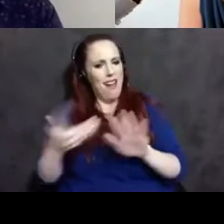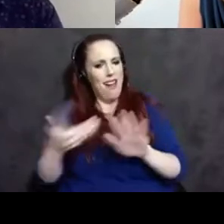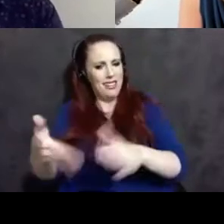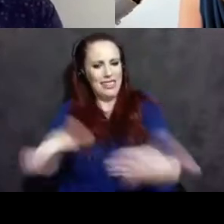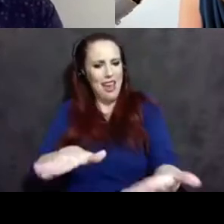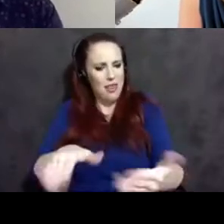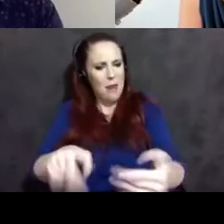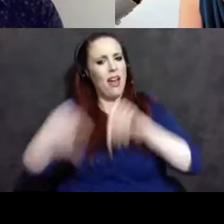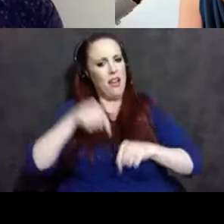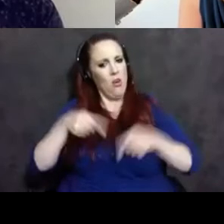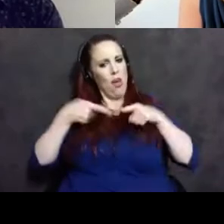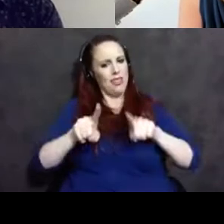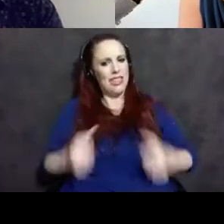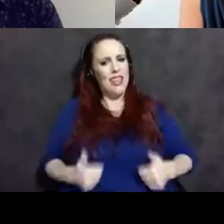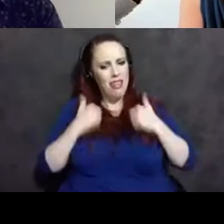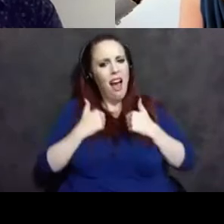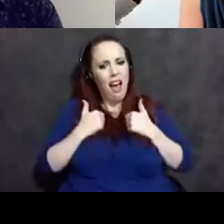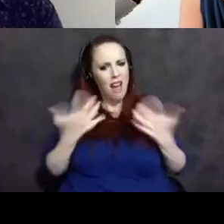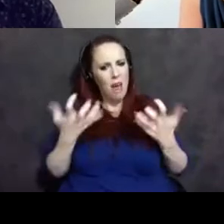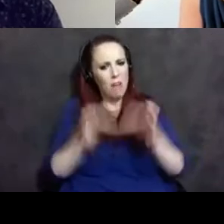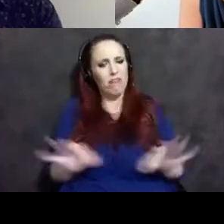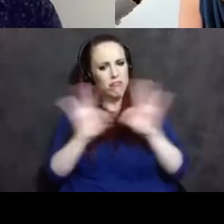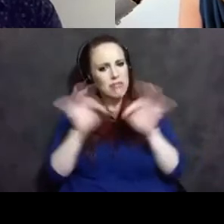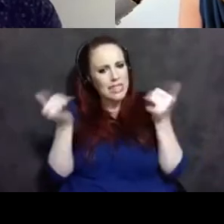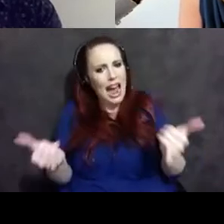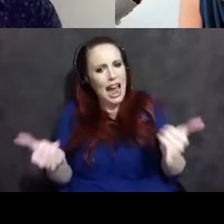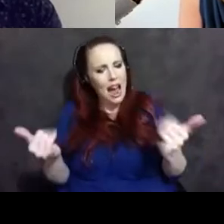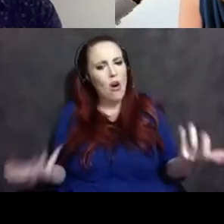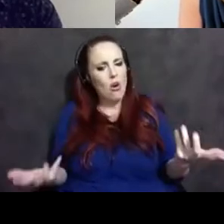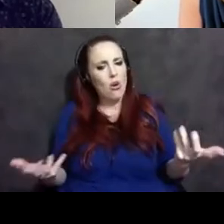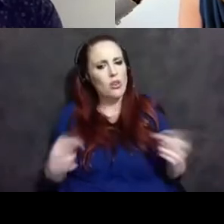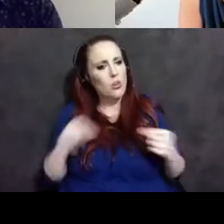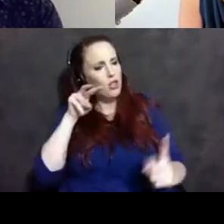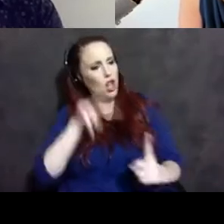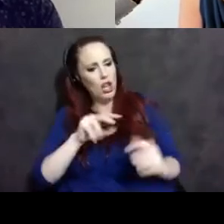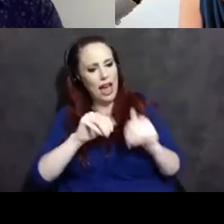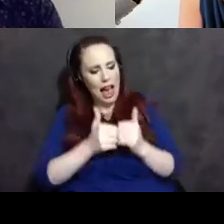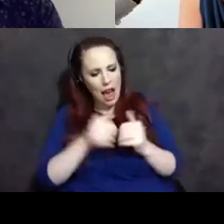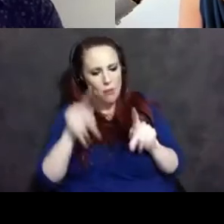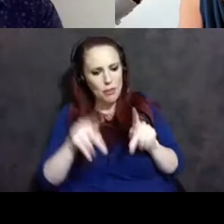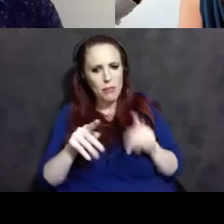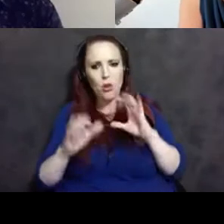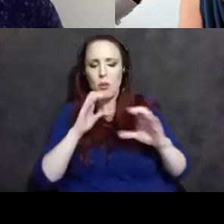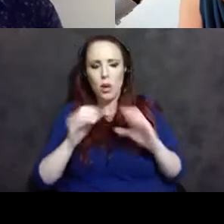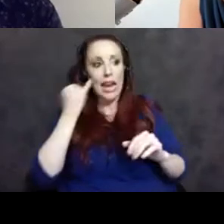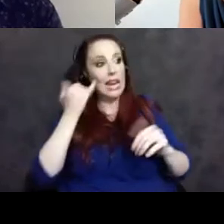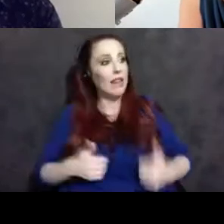And so, if we're going to look at that. How will people communicate if their life is OK? Can I take care of myself?